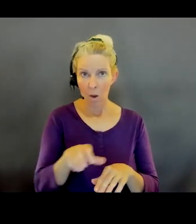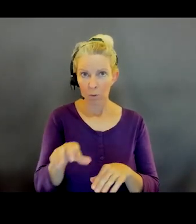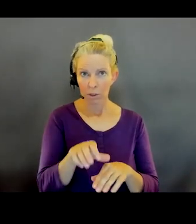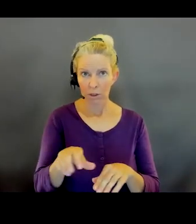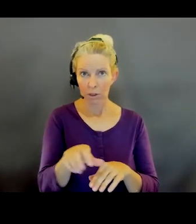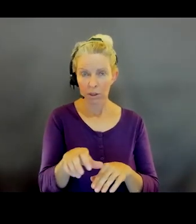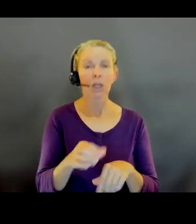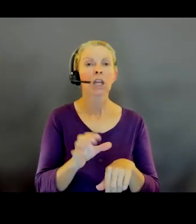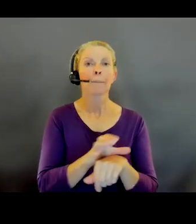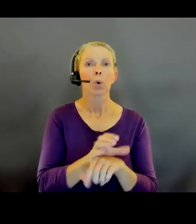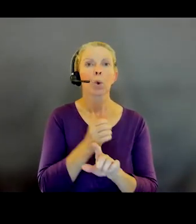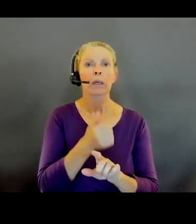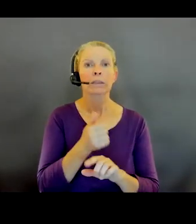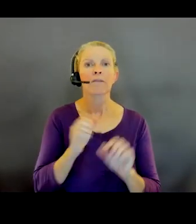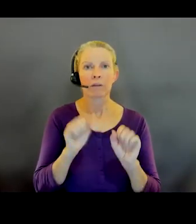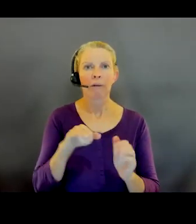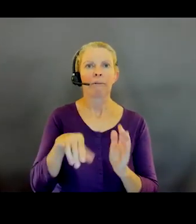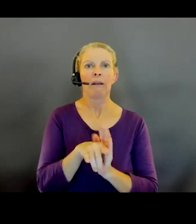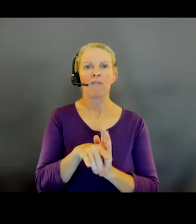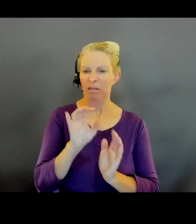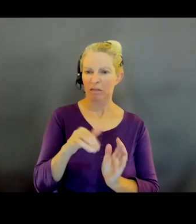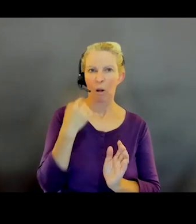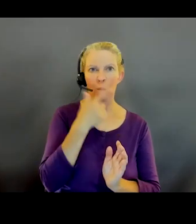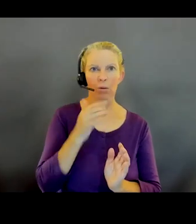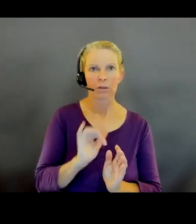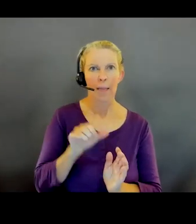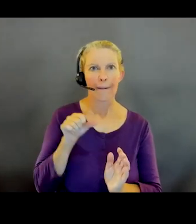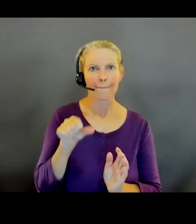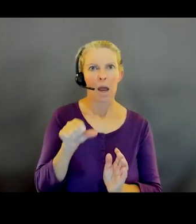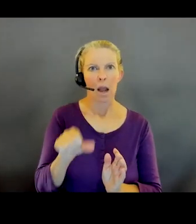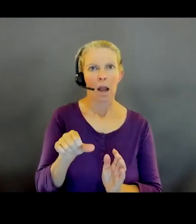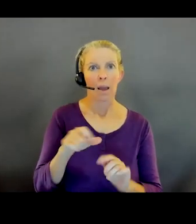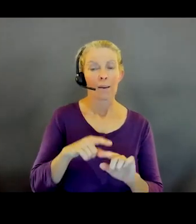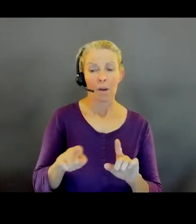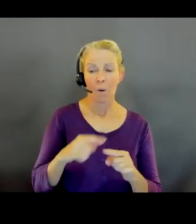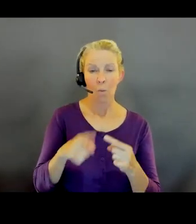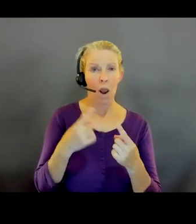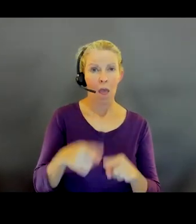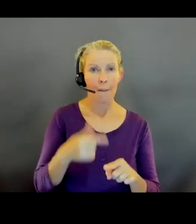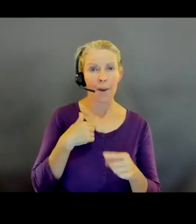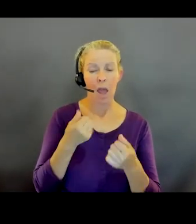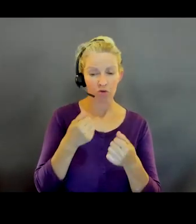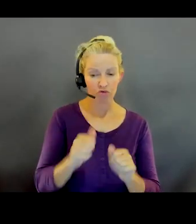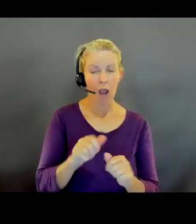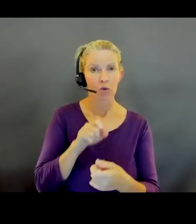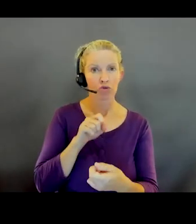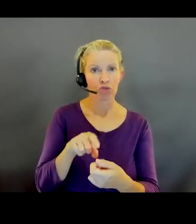this really looks like a button. But when I try to trigger it, when the computer tries to trigger it